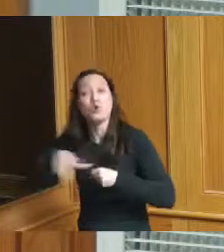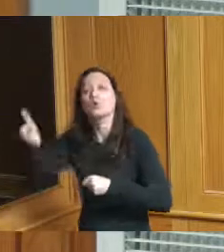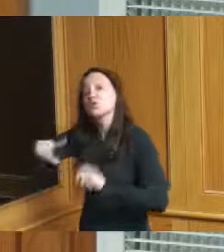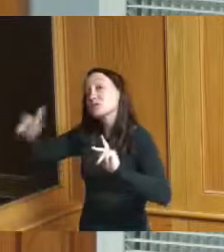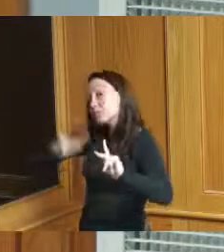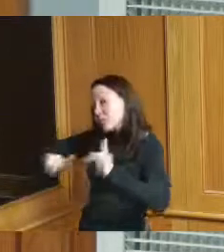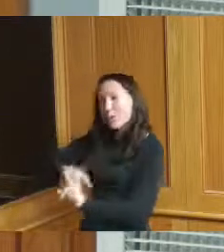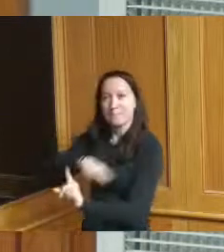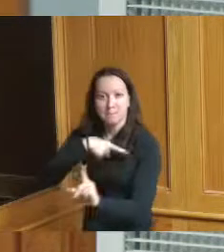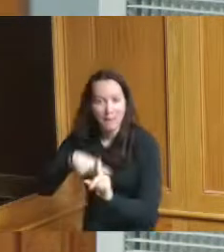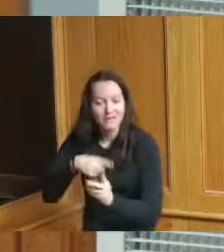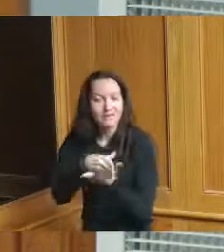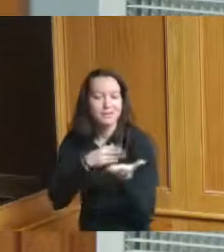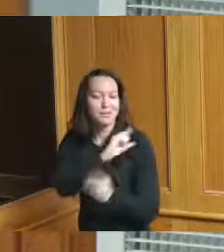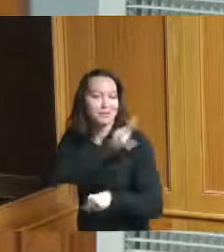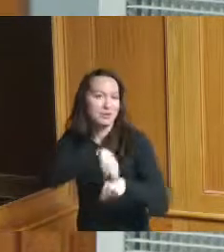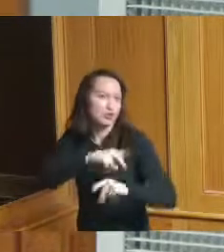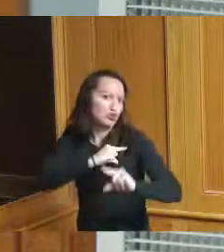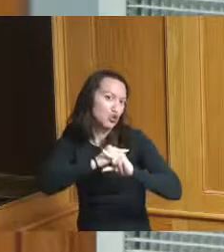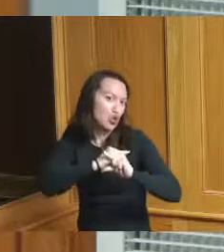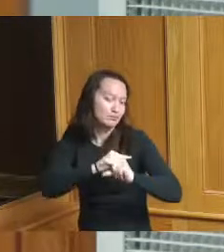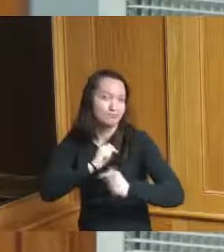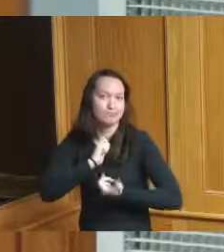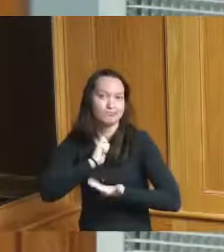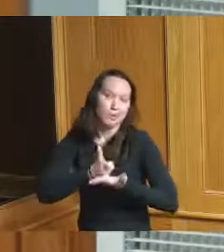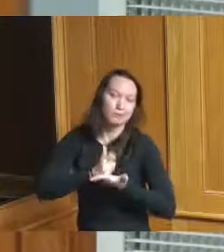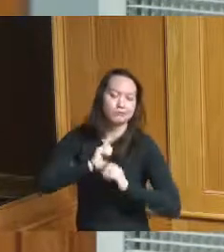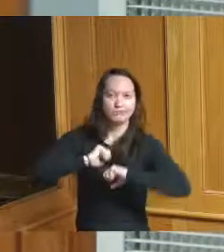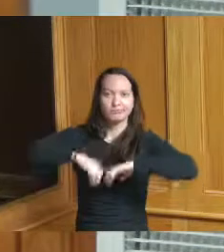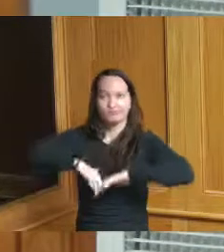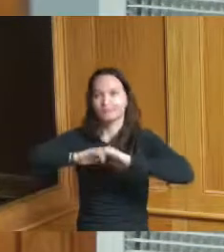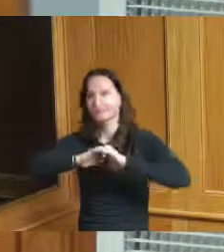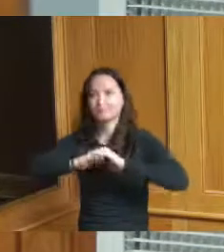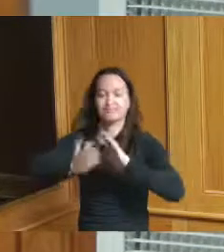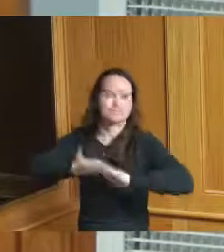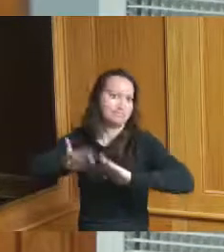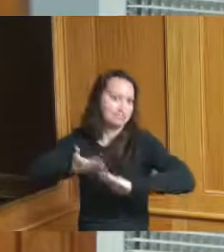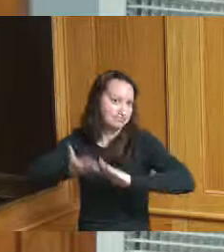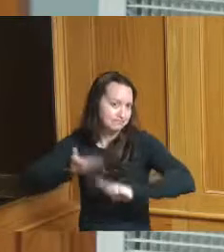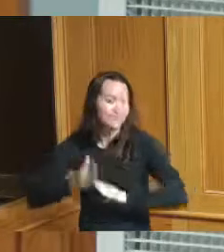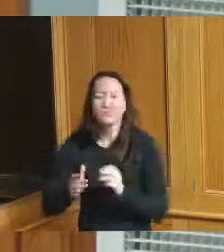addition to some national guard to help them run those sites the majority of those sites will be